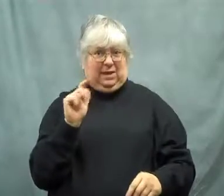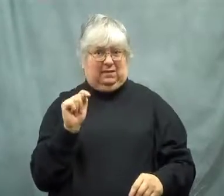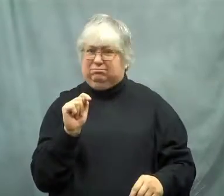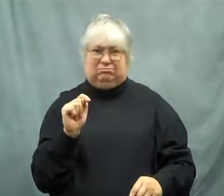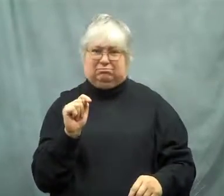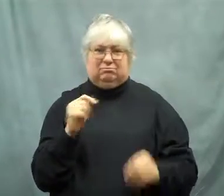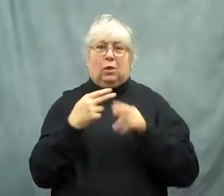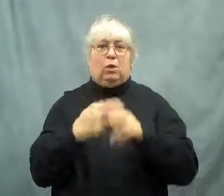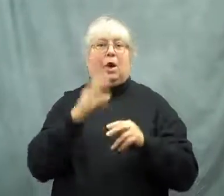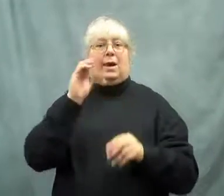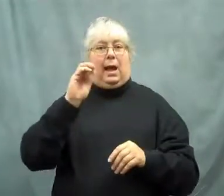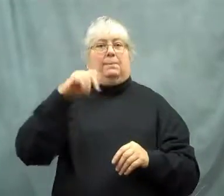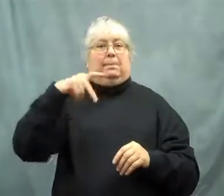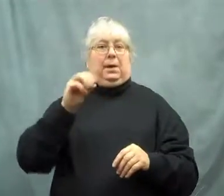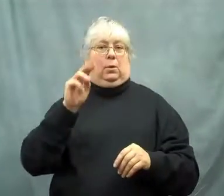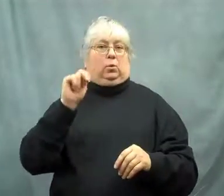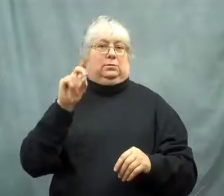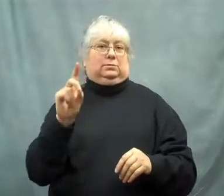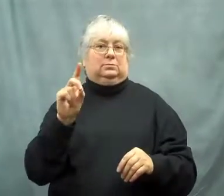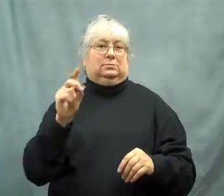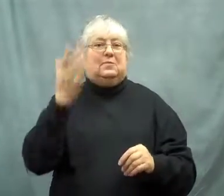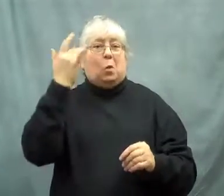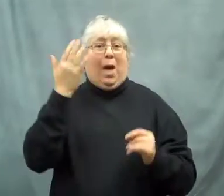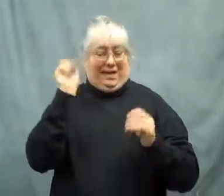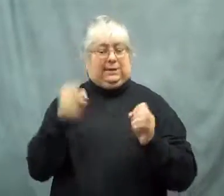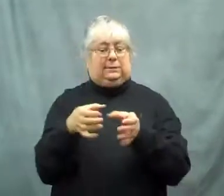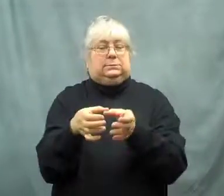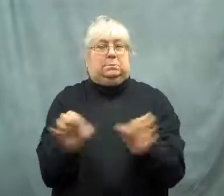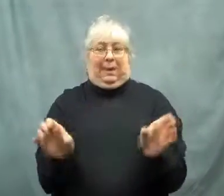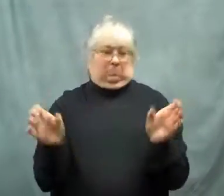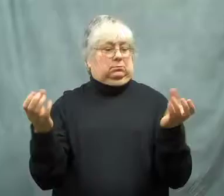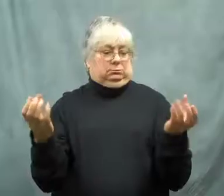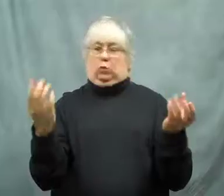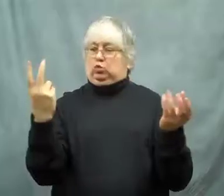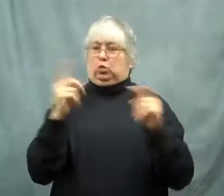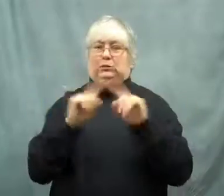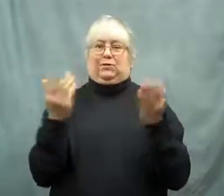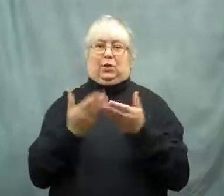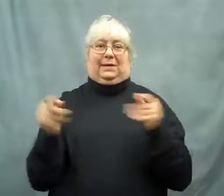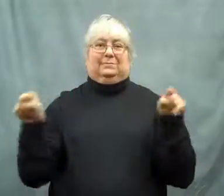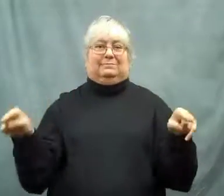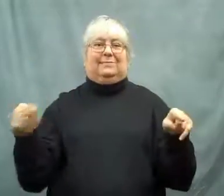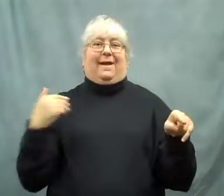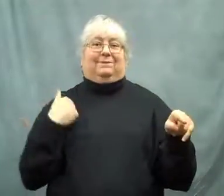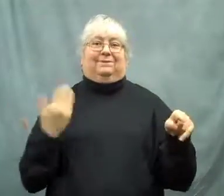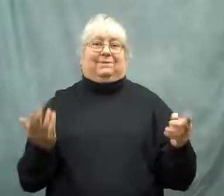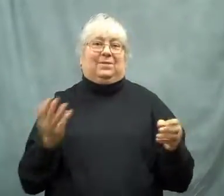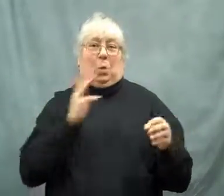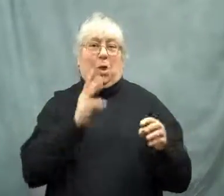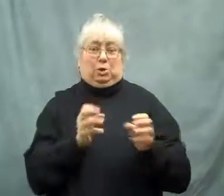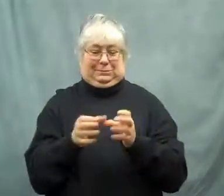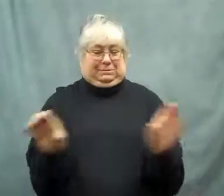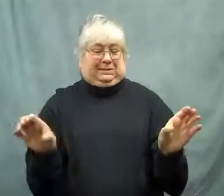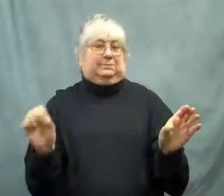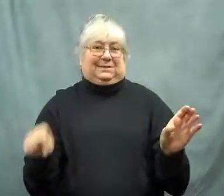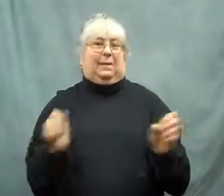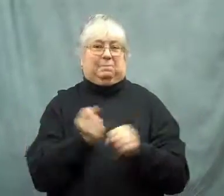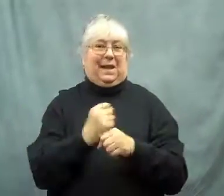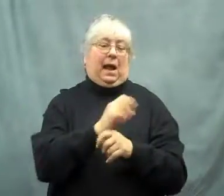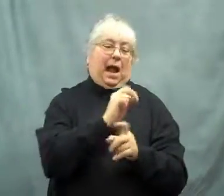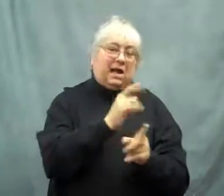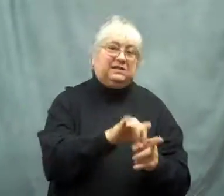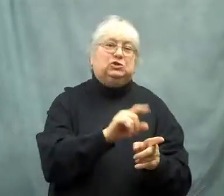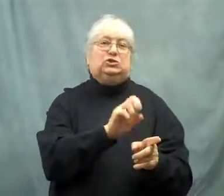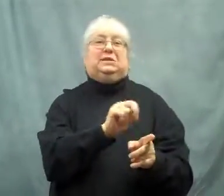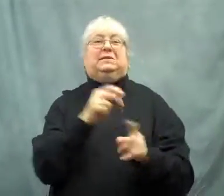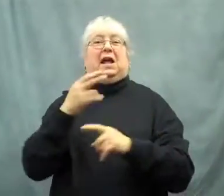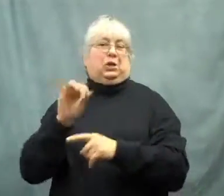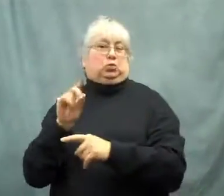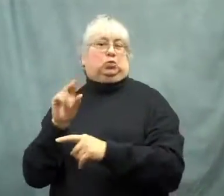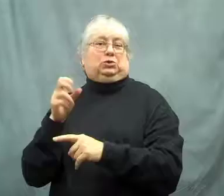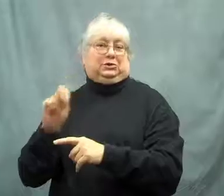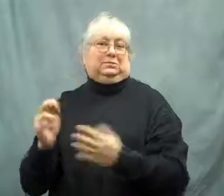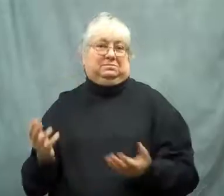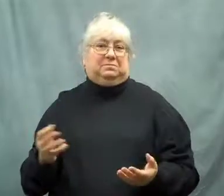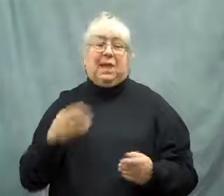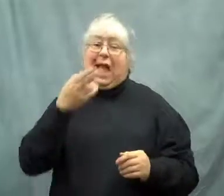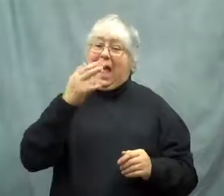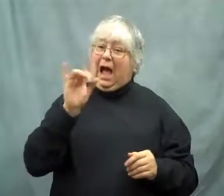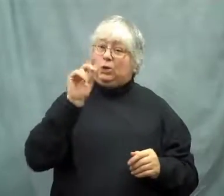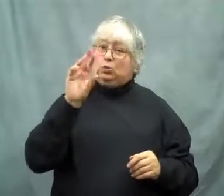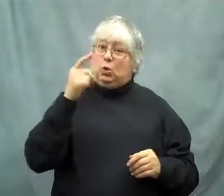The chart lists 118 elements that have been discovered.